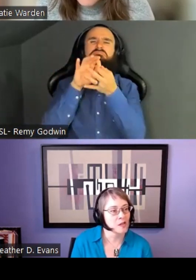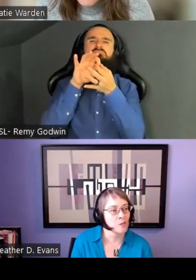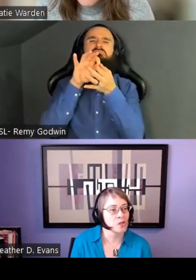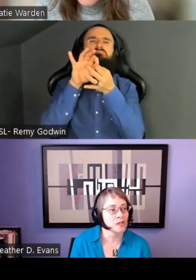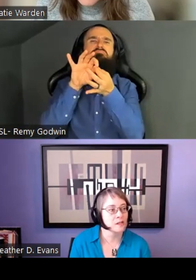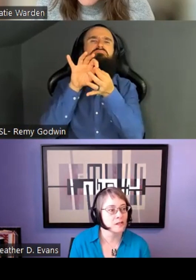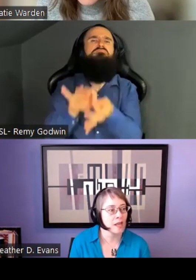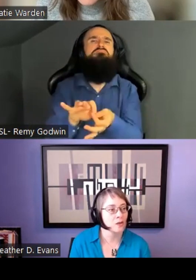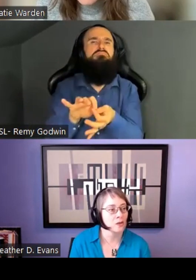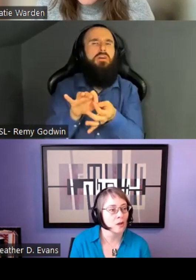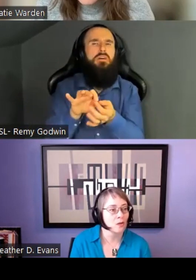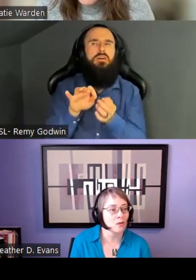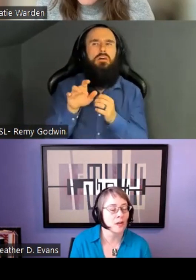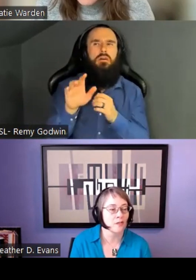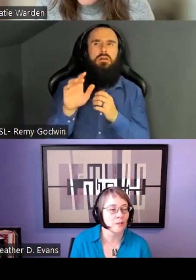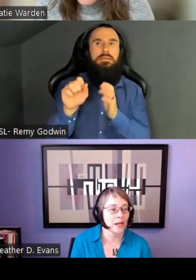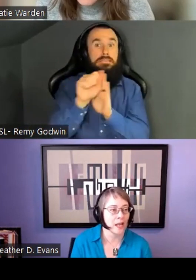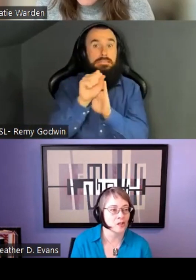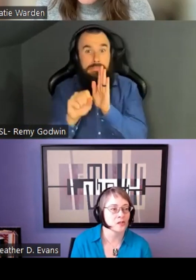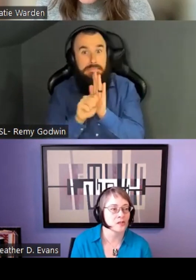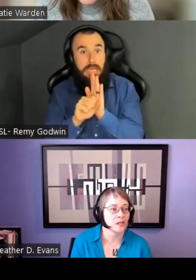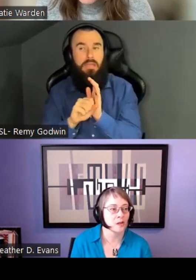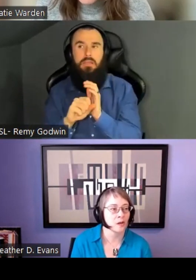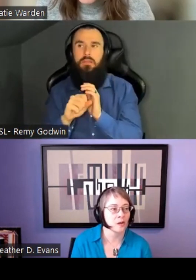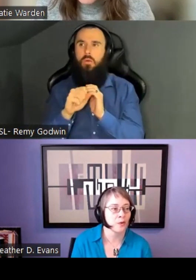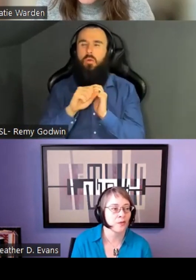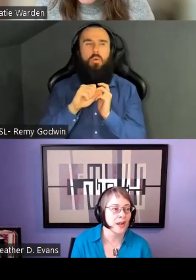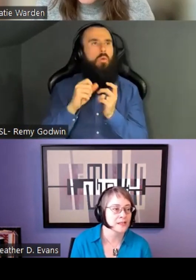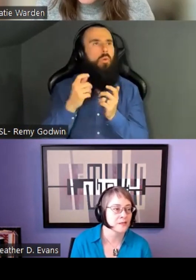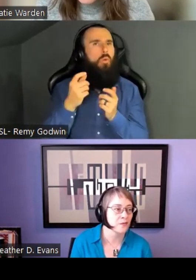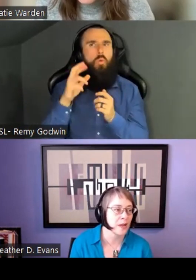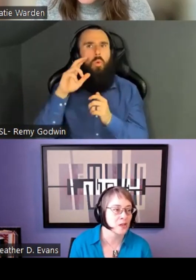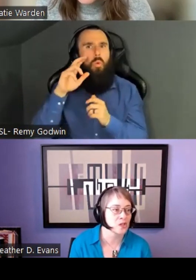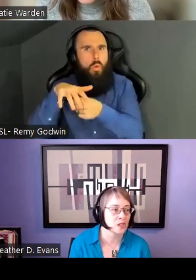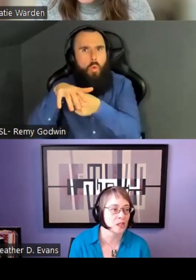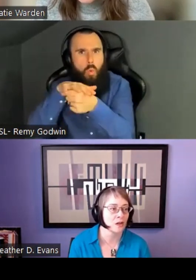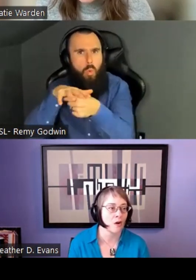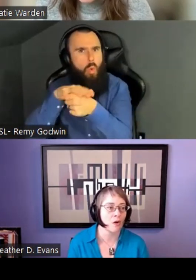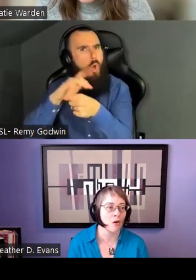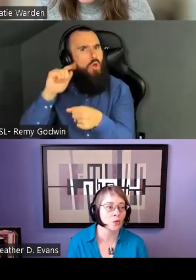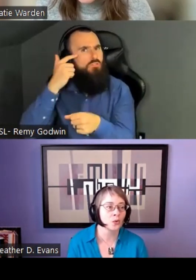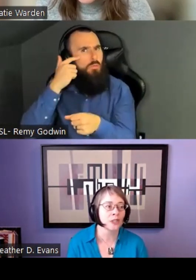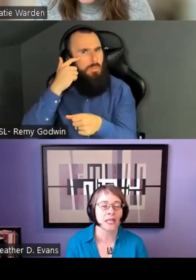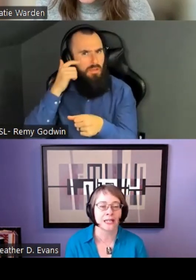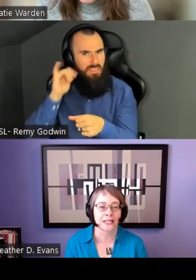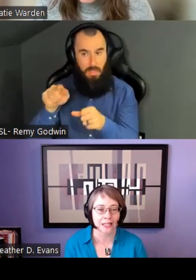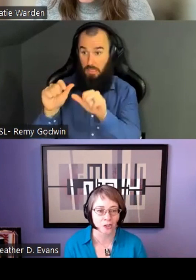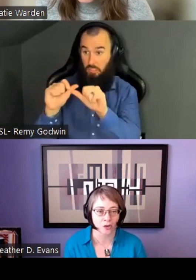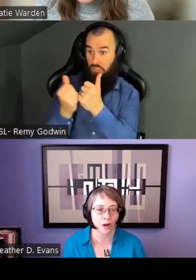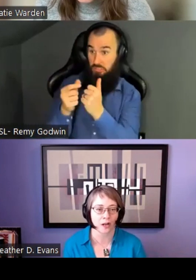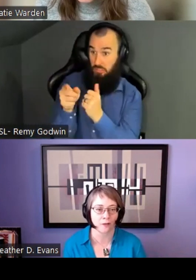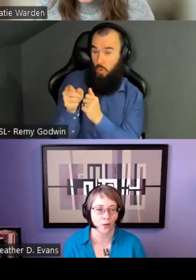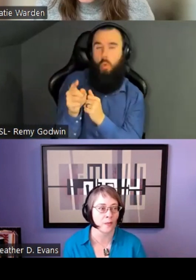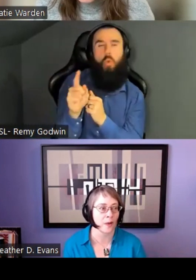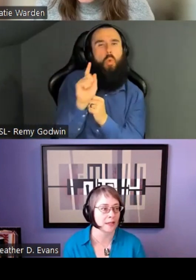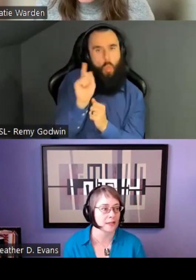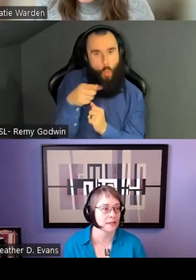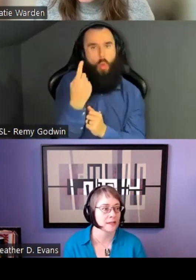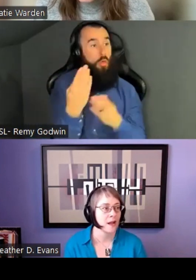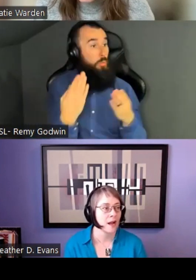in which a state or local government agency provides information only in an electronic format?